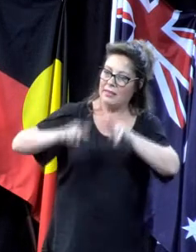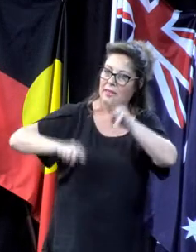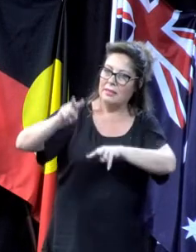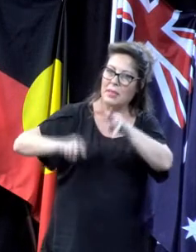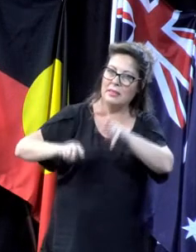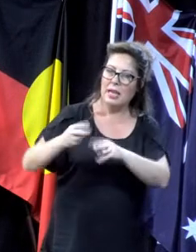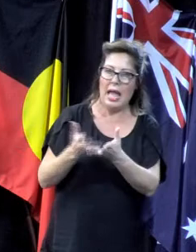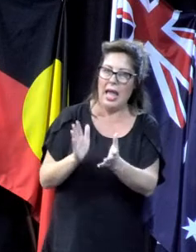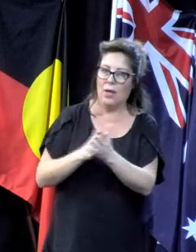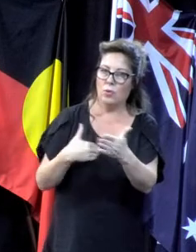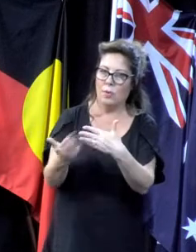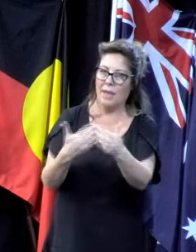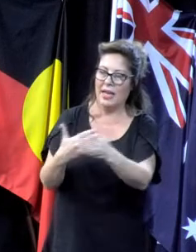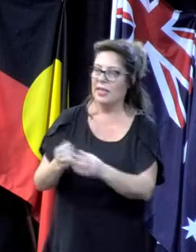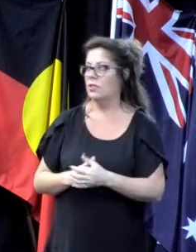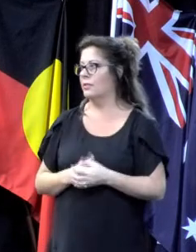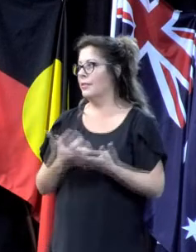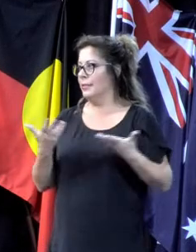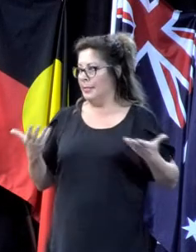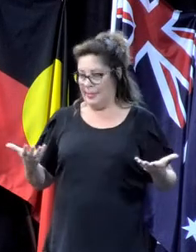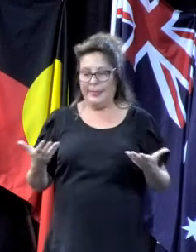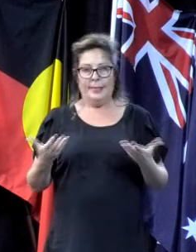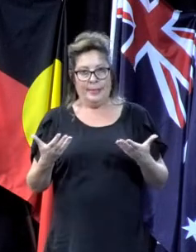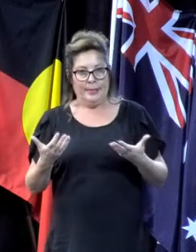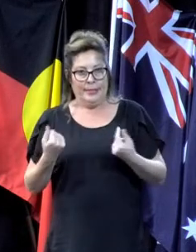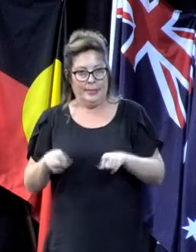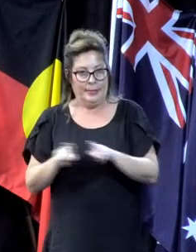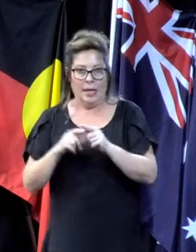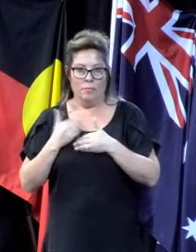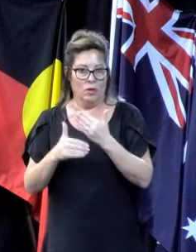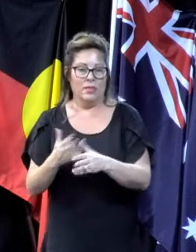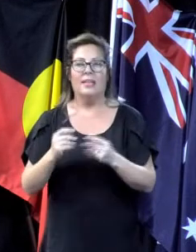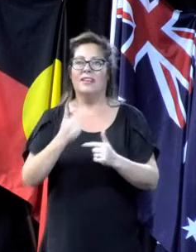The same process, it's forefronted. So, at our school, every unit of work for every subject